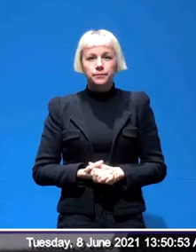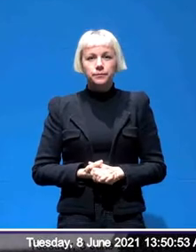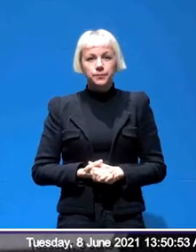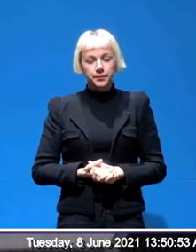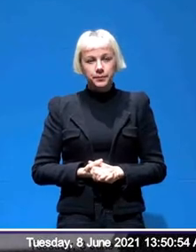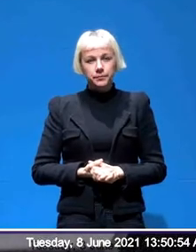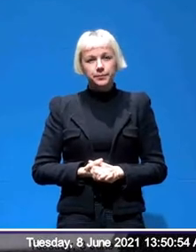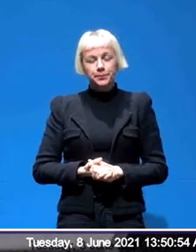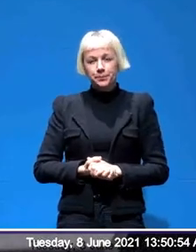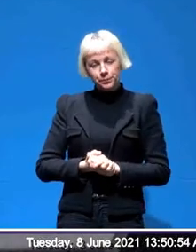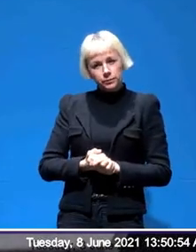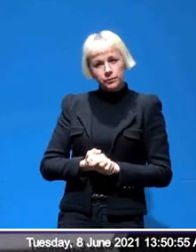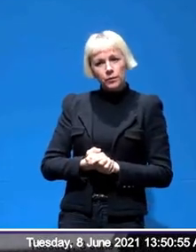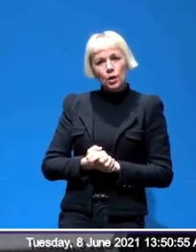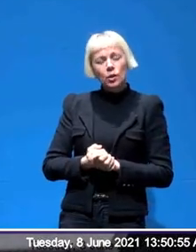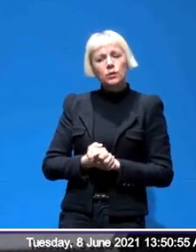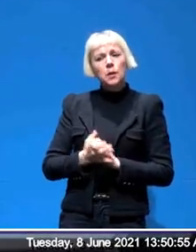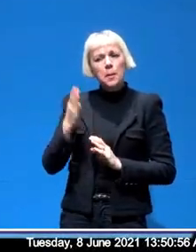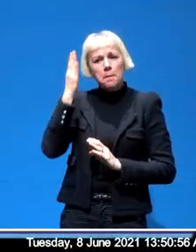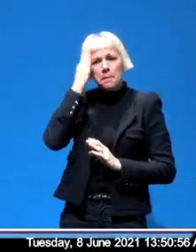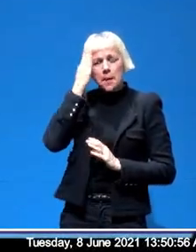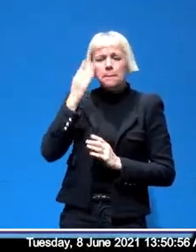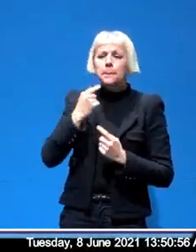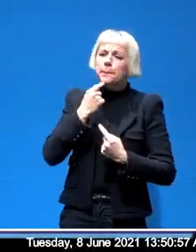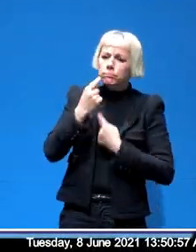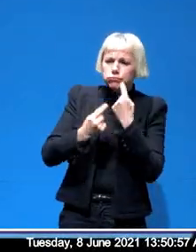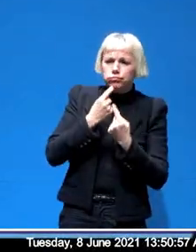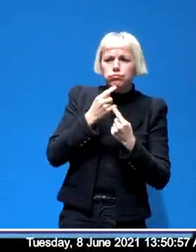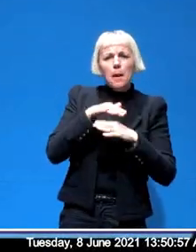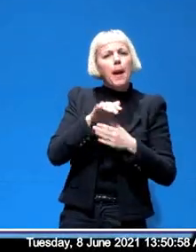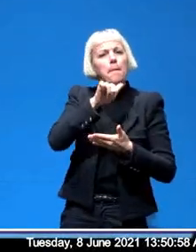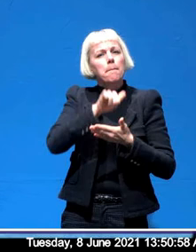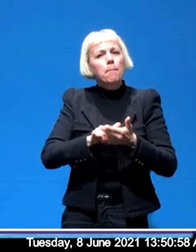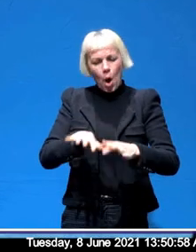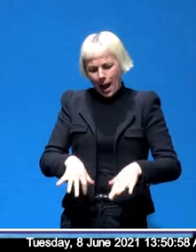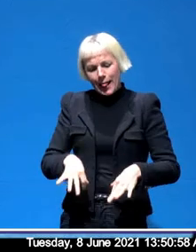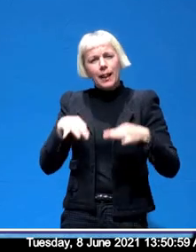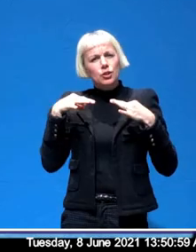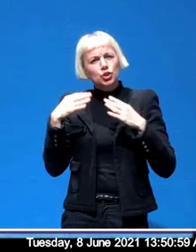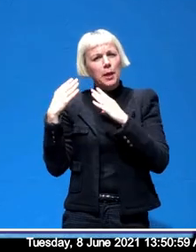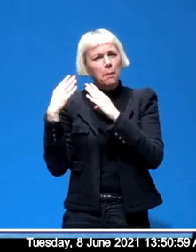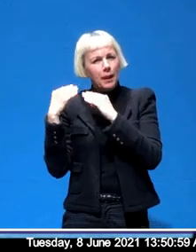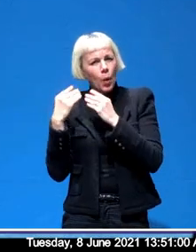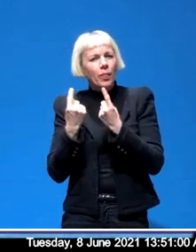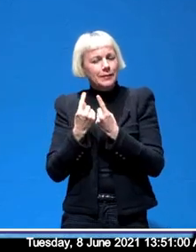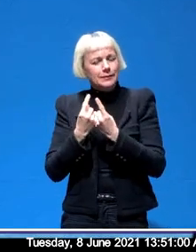We heard about an incident around the purchase of some bed linen in October 2018. Yes.